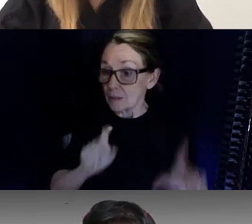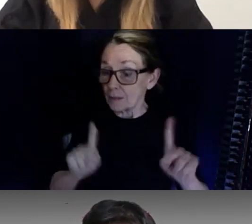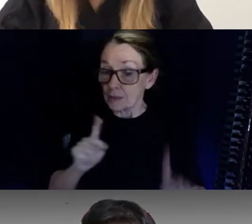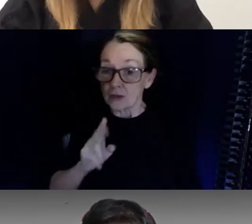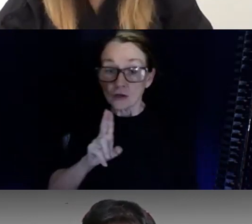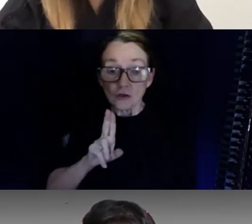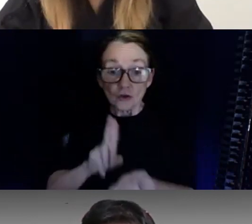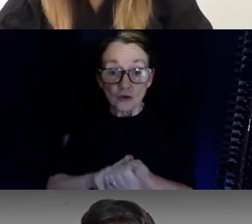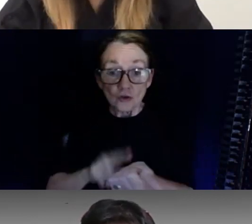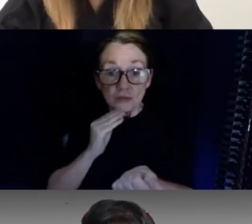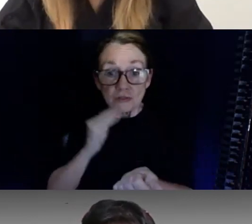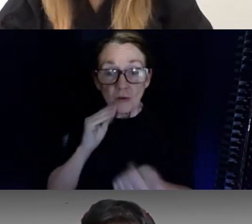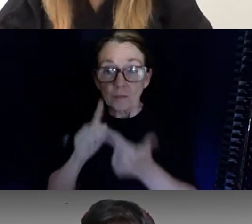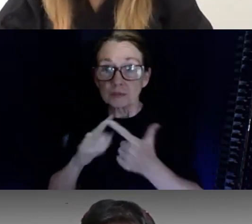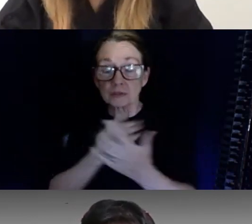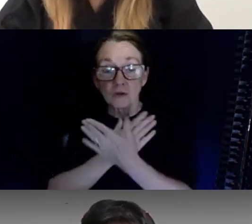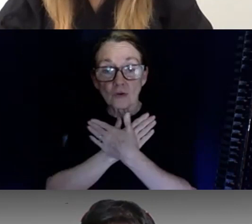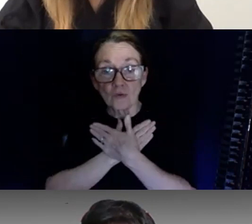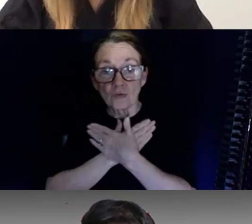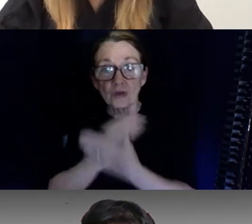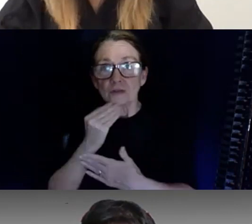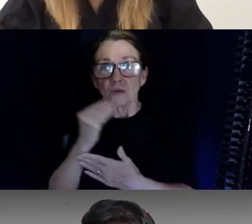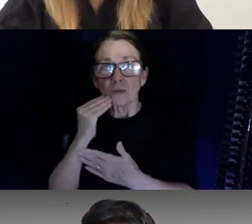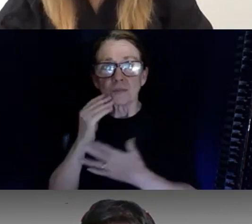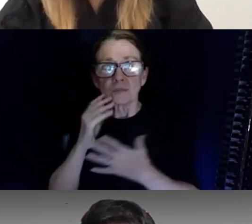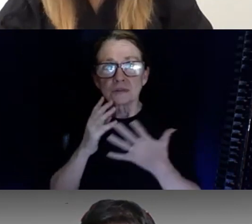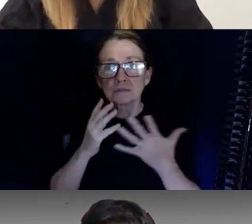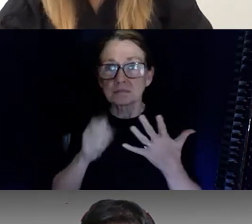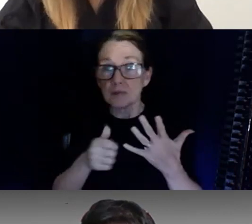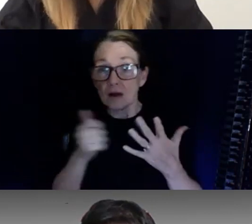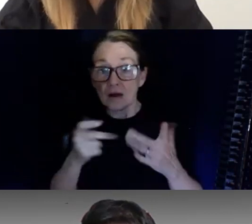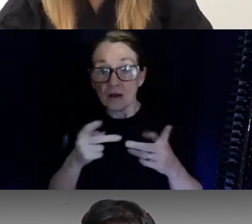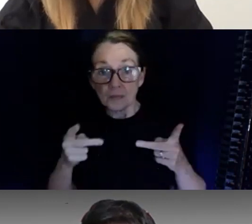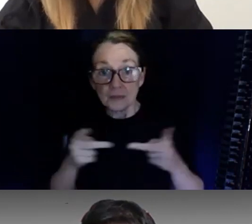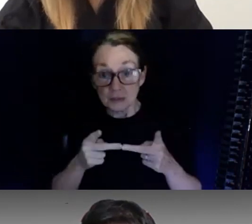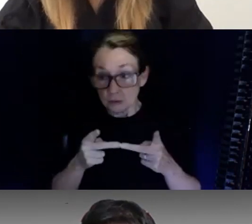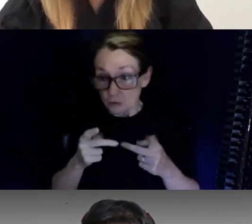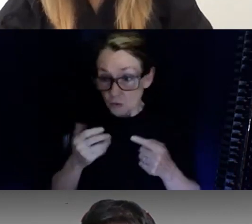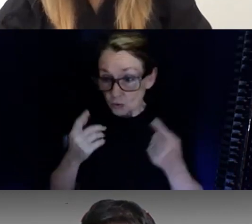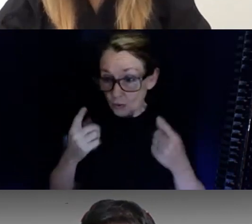MICHELLE, IF I'M WONDERING IF YOU KNOW OF ANY RESOURCES FOR US TO BE ABLE TO GET THIS SURVEY OUT TO HEALTHCARE PROFESSIONALS WHO SERVE THE AGING POPULATION?